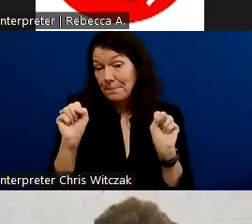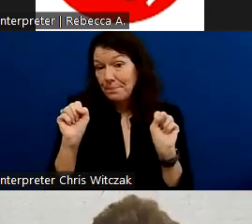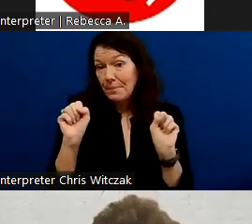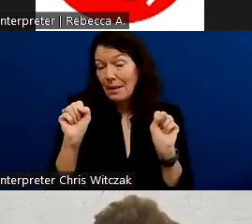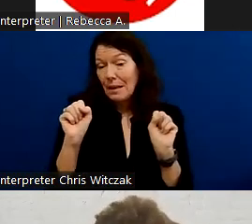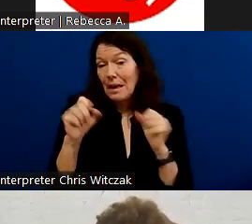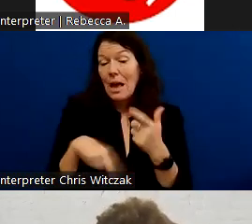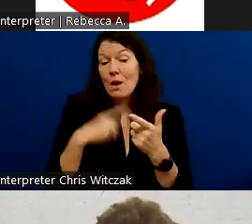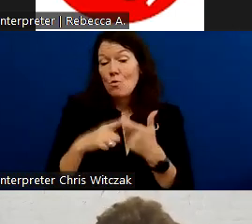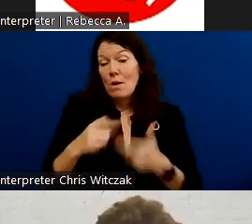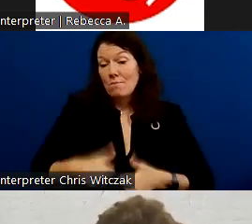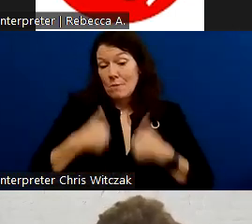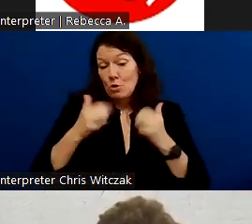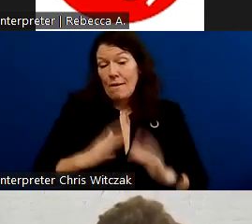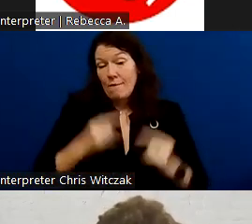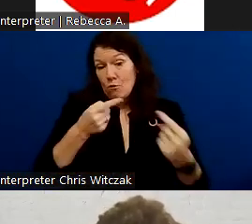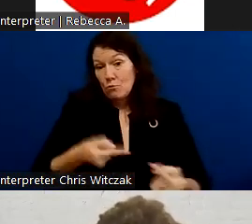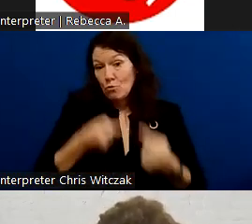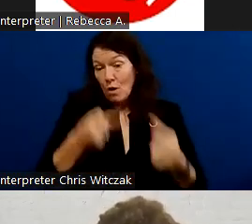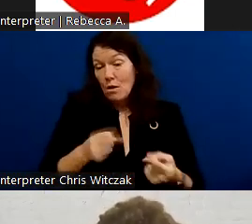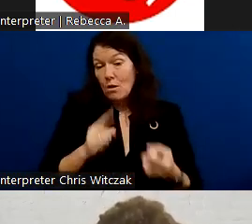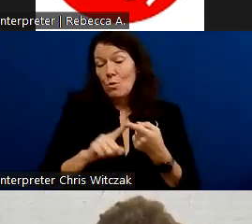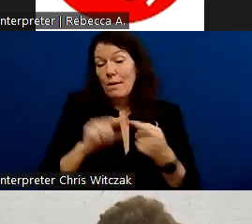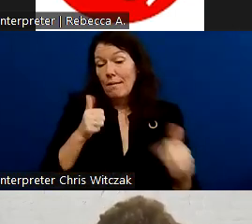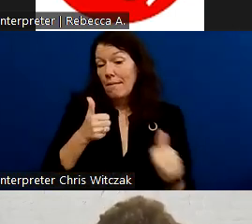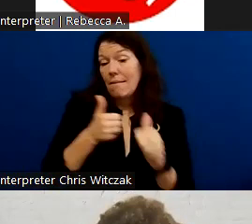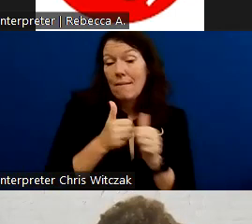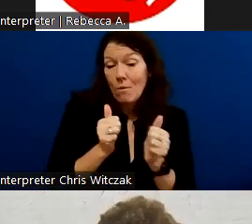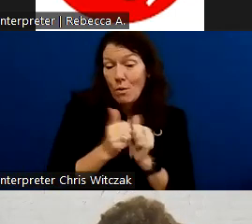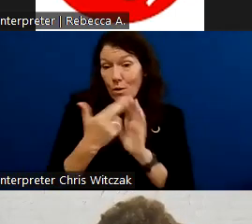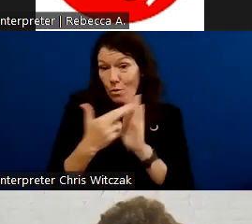a Survivor is struggling with keeping up with a rule that that's an opportunity to come